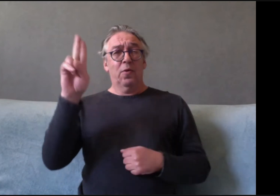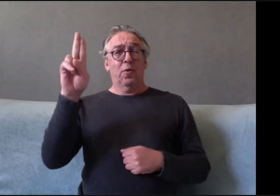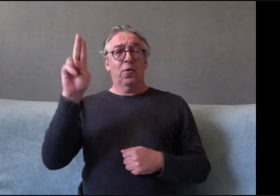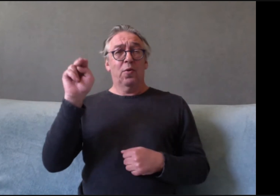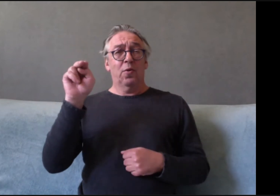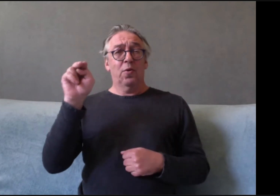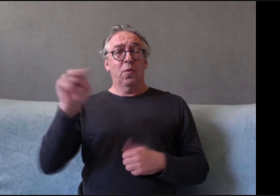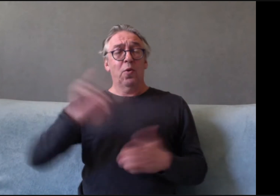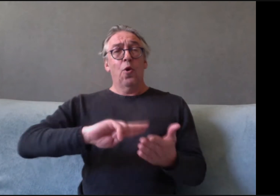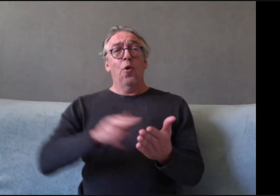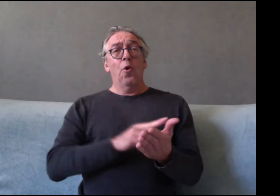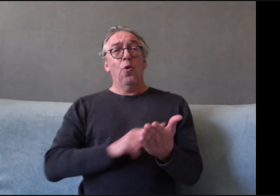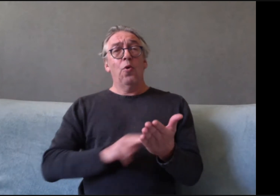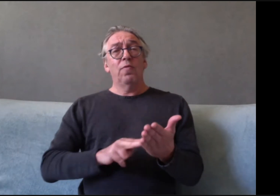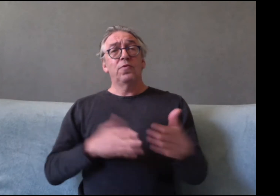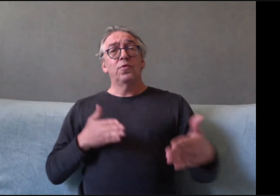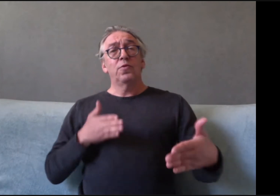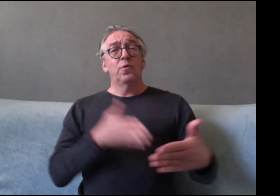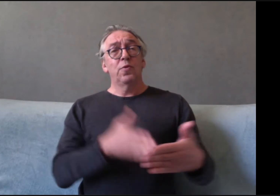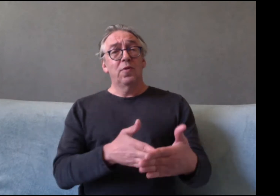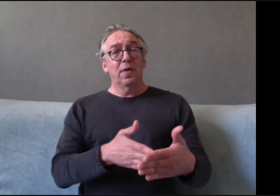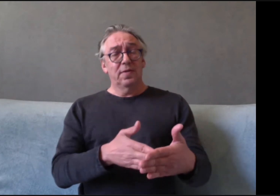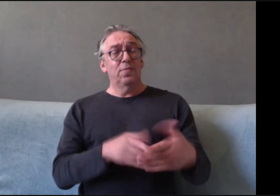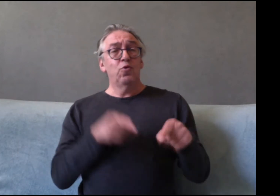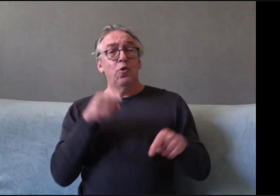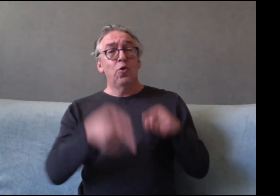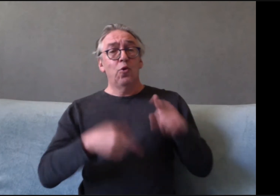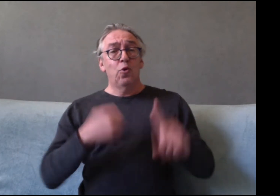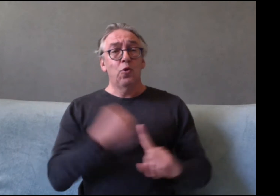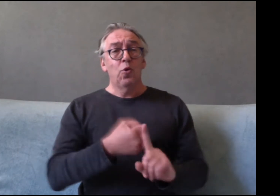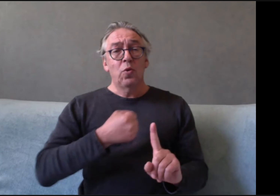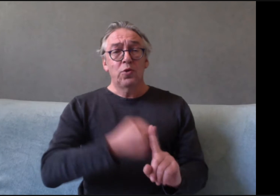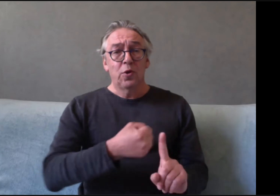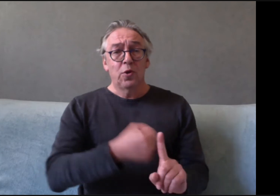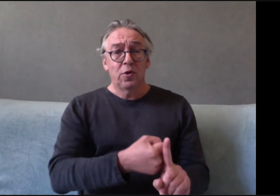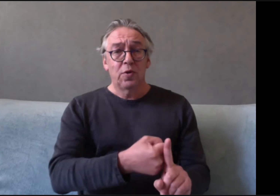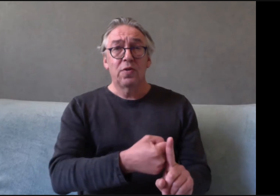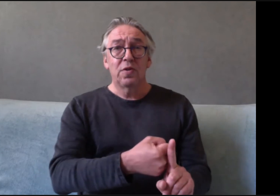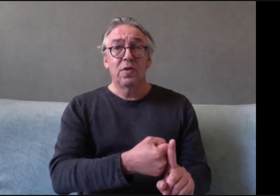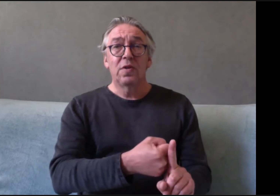And we'll give to the committee our alternative report